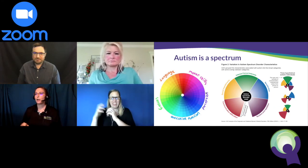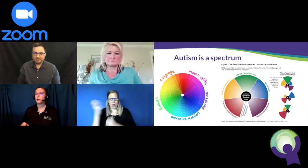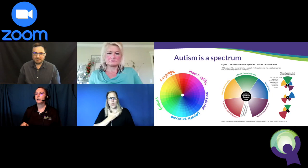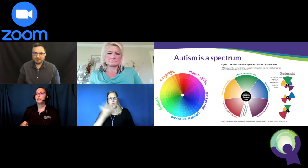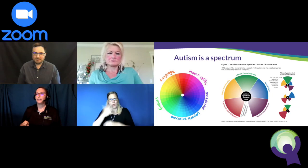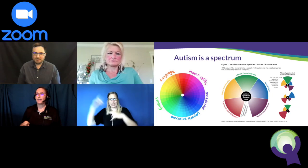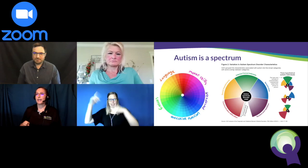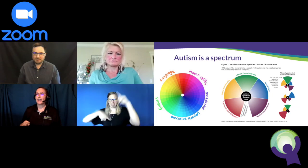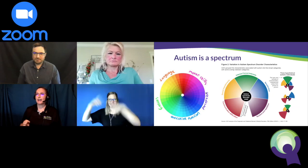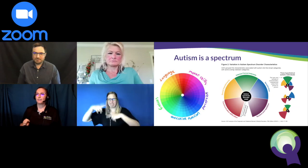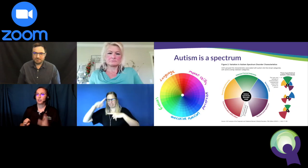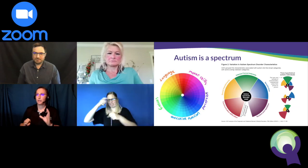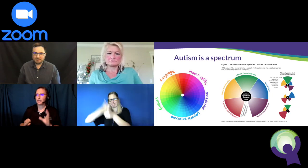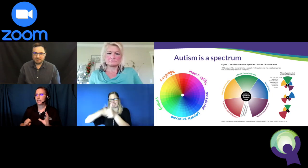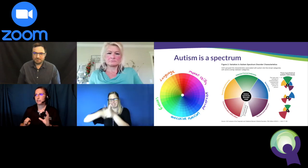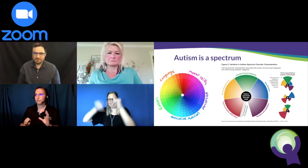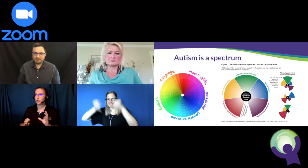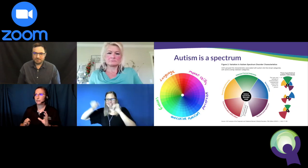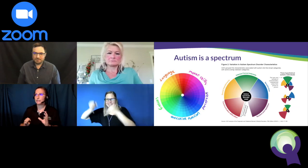Where they may have communication difficulties,